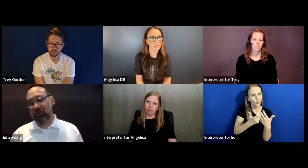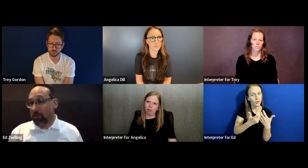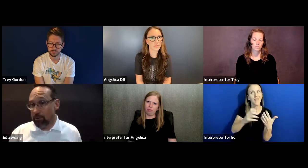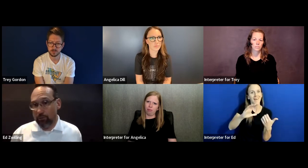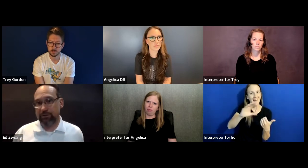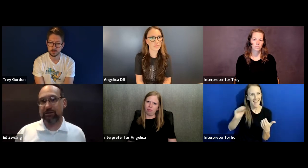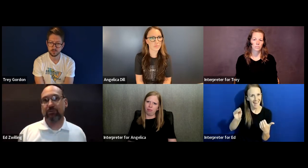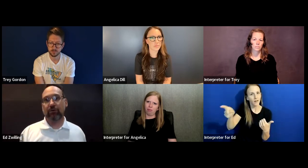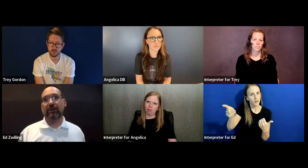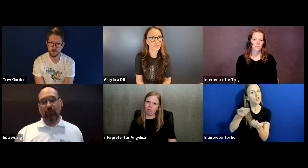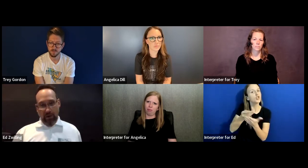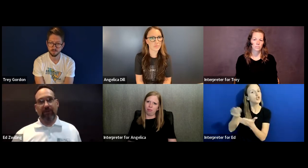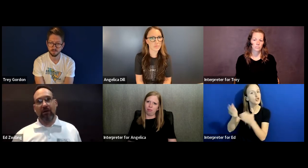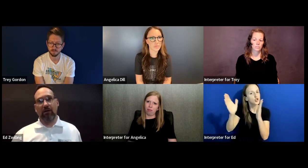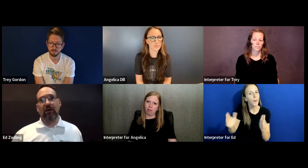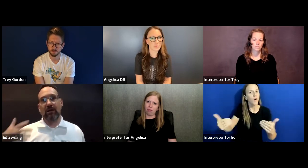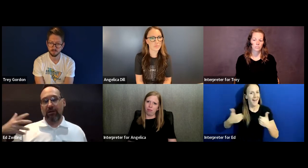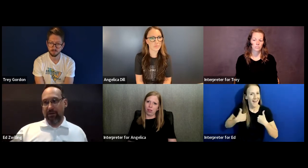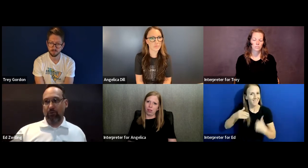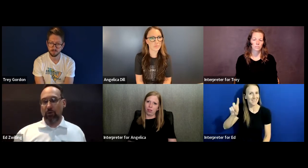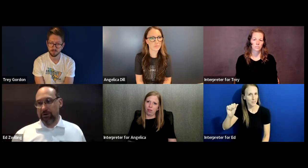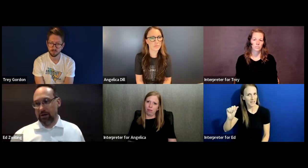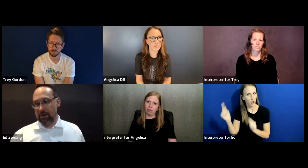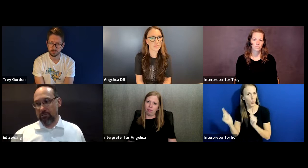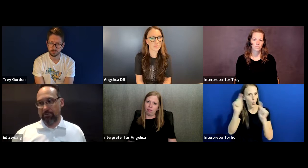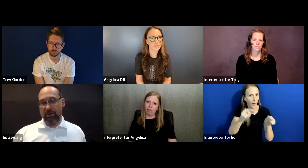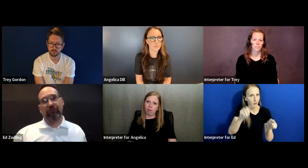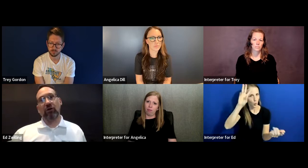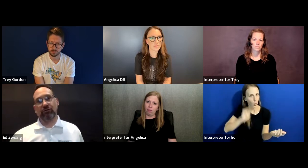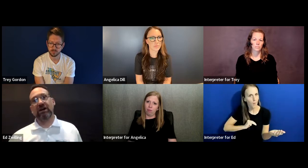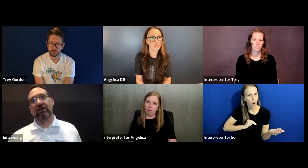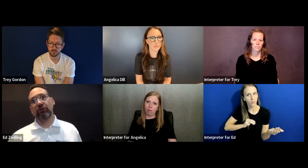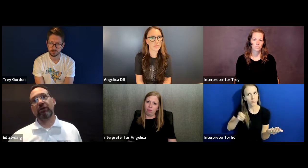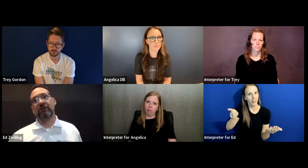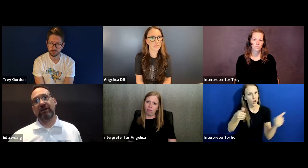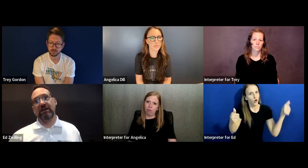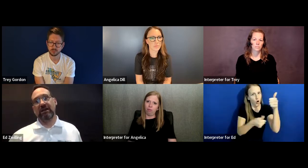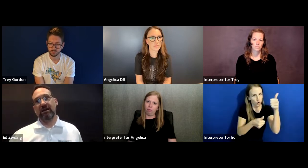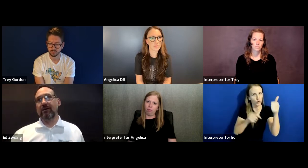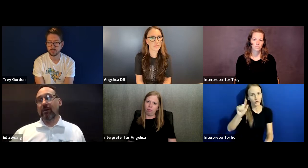shopper with a disability went there they would um they would fall under title three of the ada